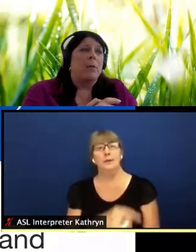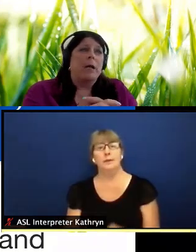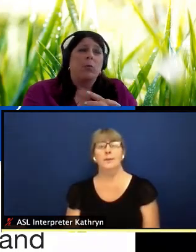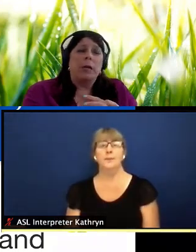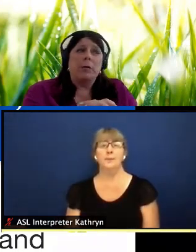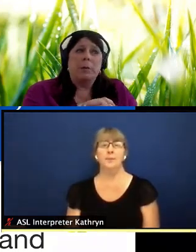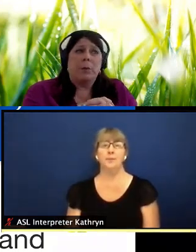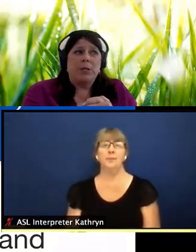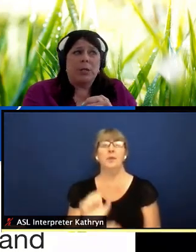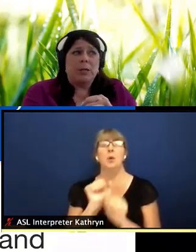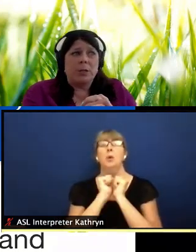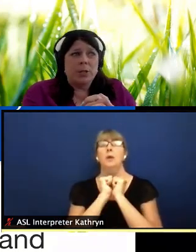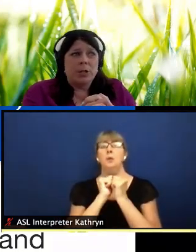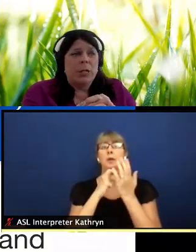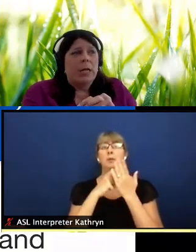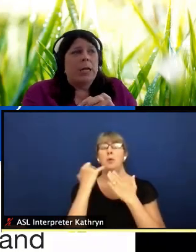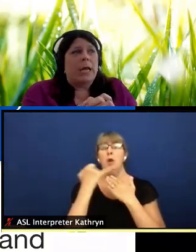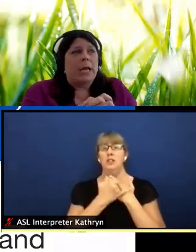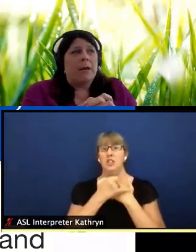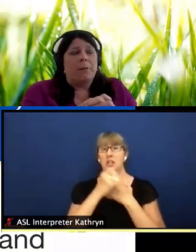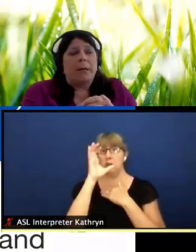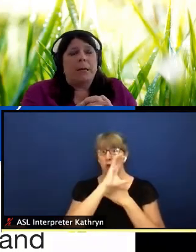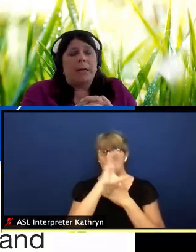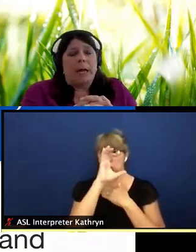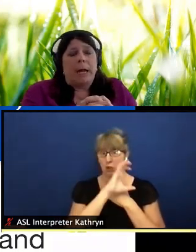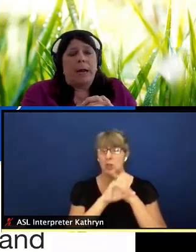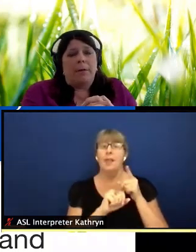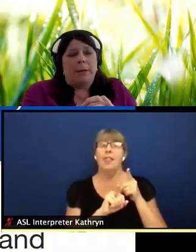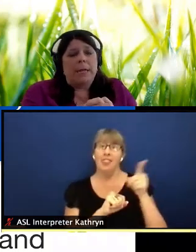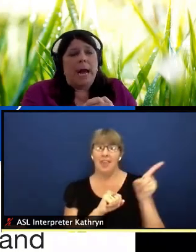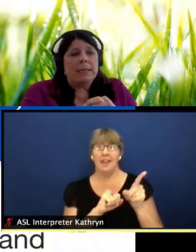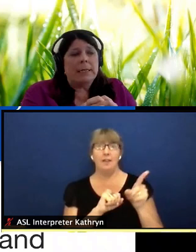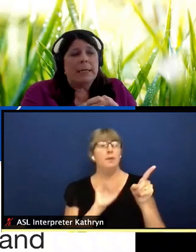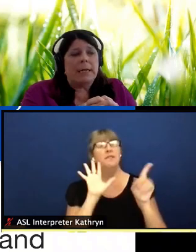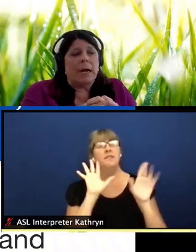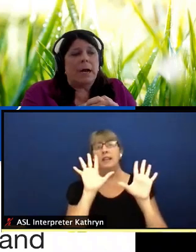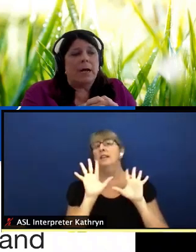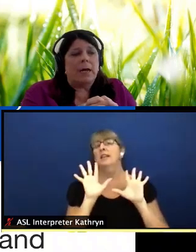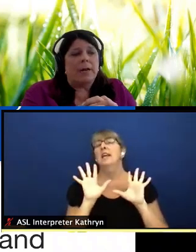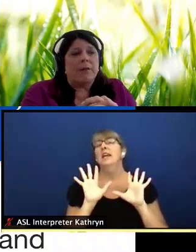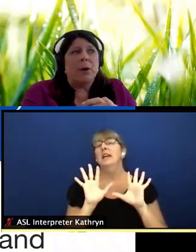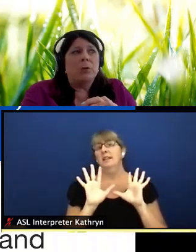And working with Project SEARCH, they have been a fantastic kind of post